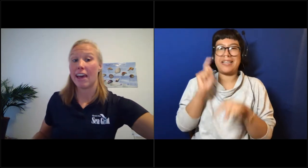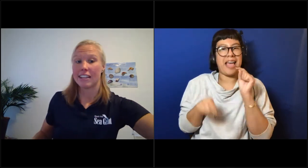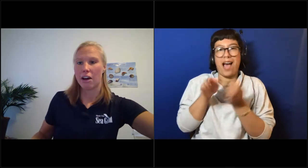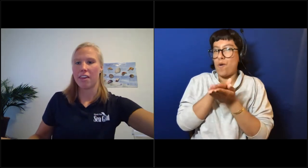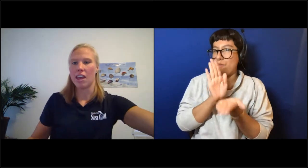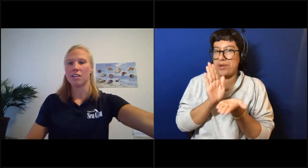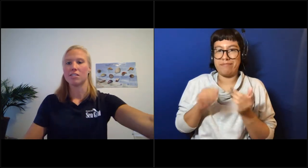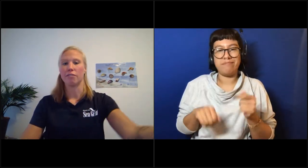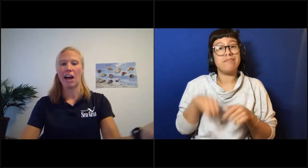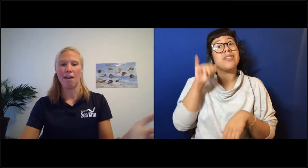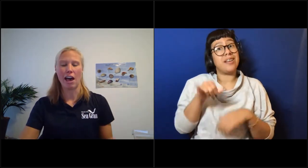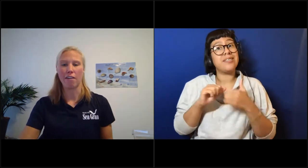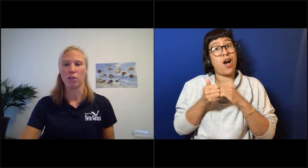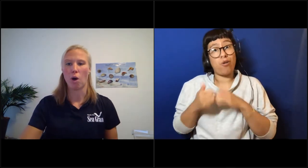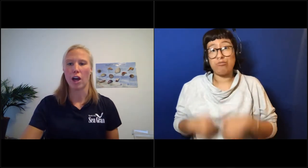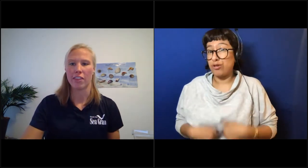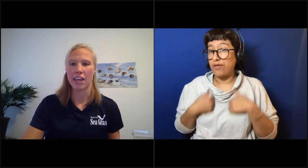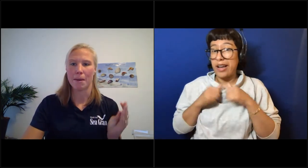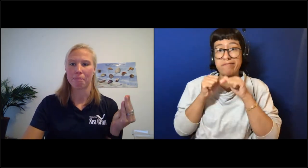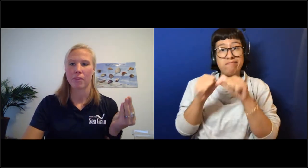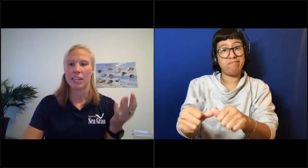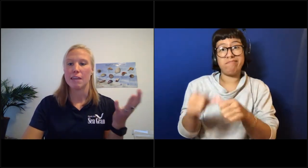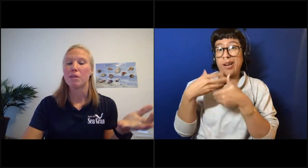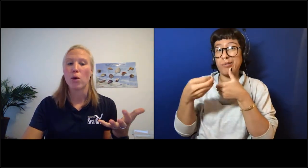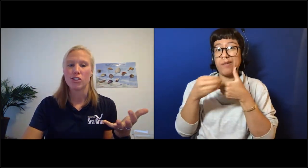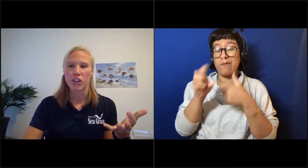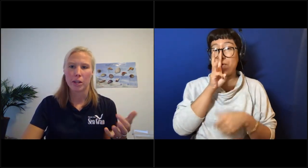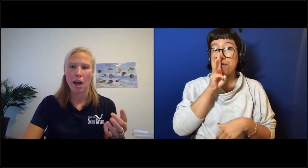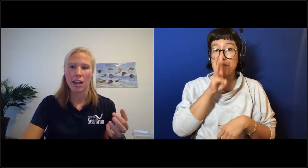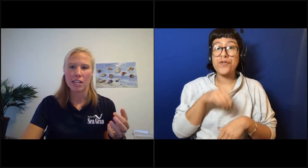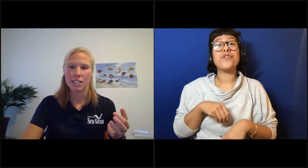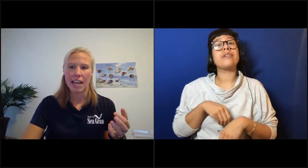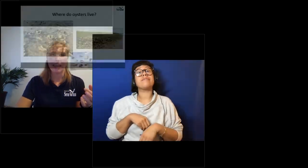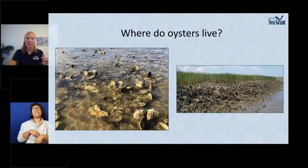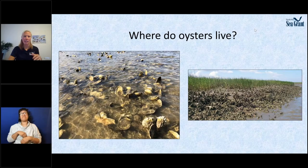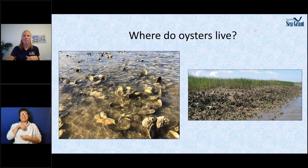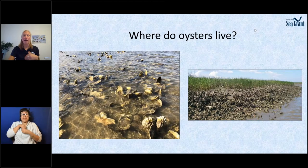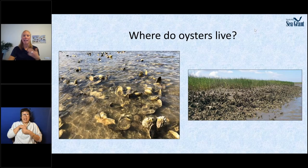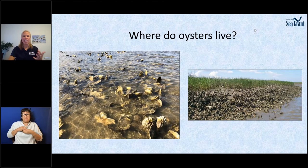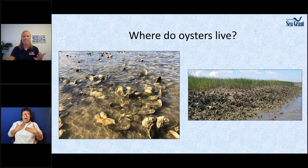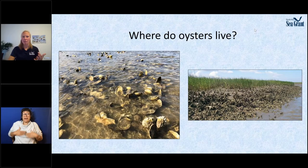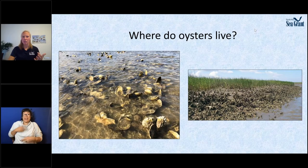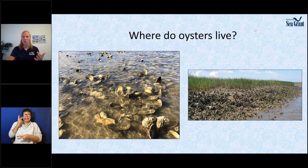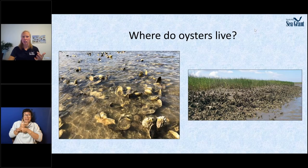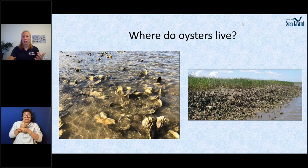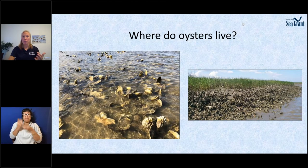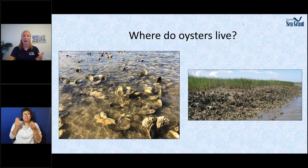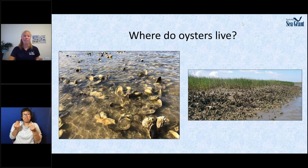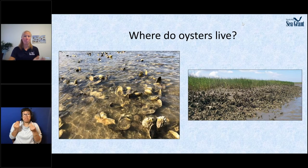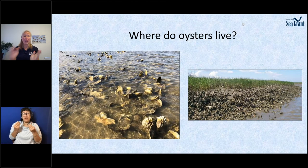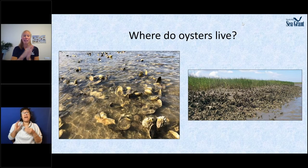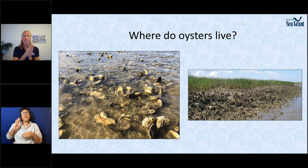And that's how they survive out of the water. They keep the moisture in their bodies and they regulate temperature by remaining